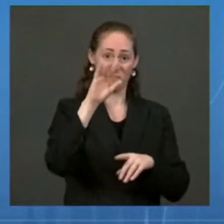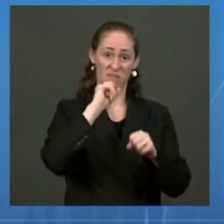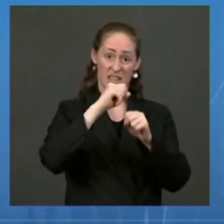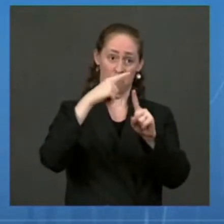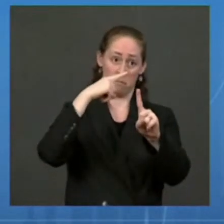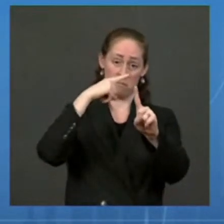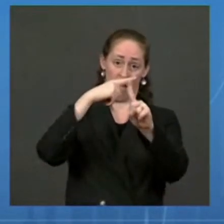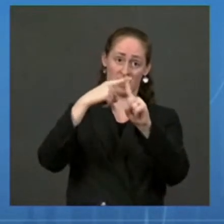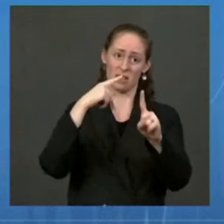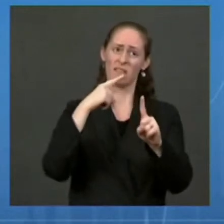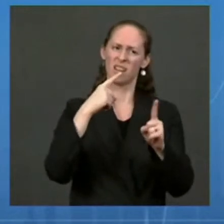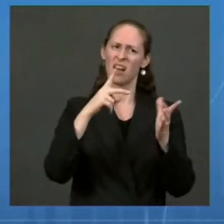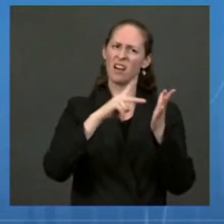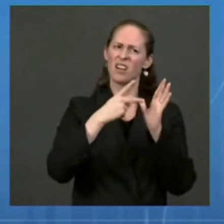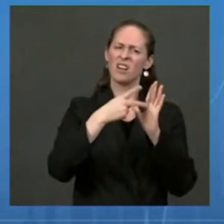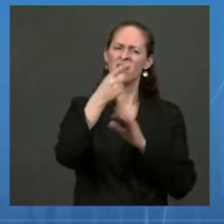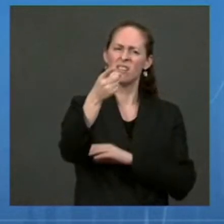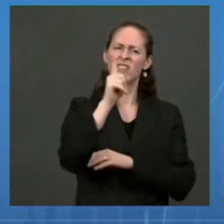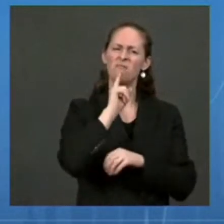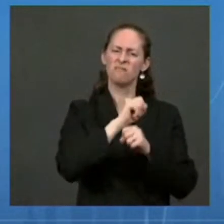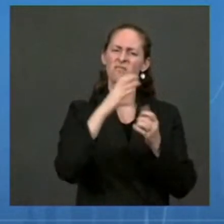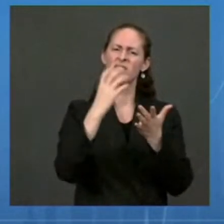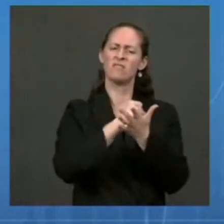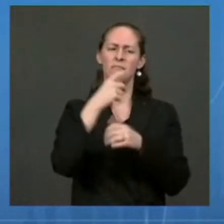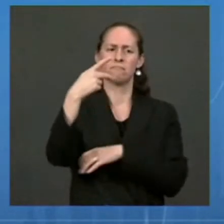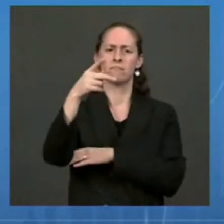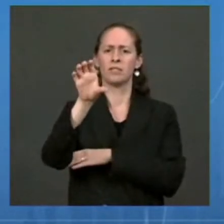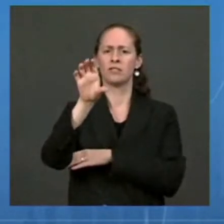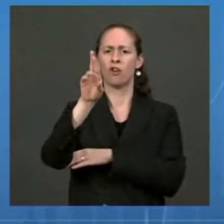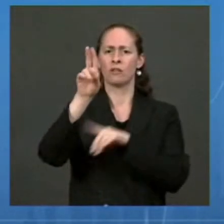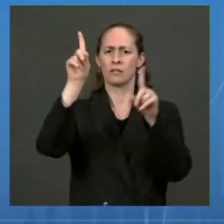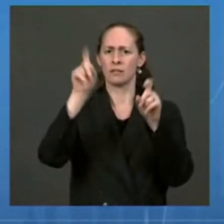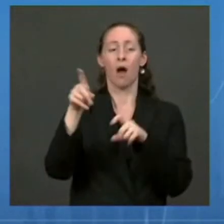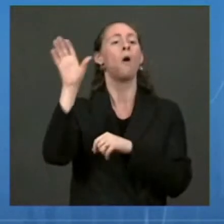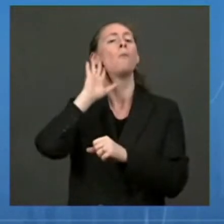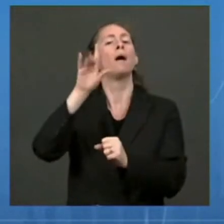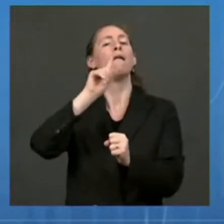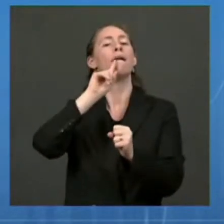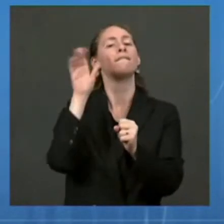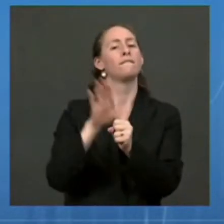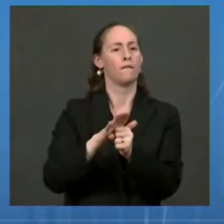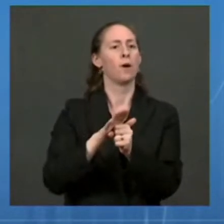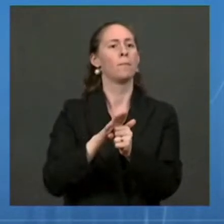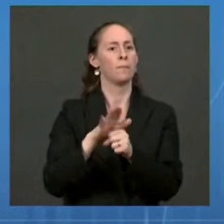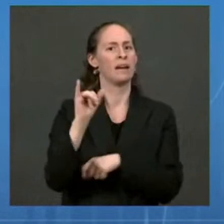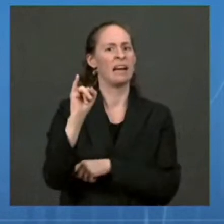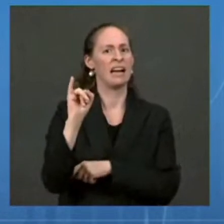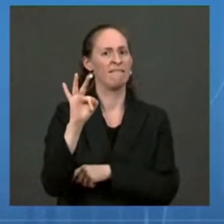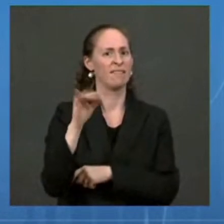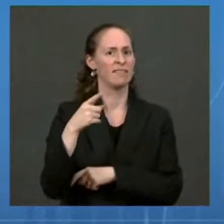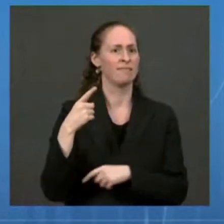OR DR. FAUCI HAVE ANYTHING TO ADD BUT MY UNDERSTANDING IS THAT THE EFFICACY OF THE TEST